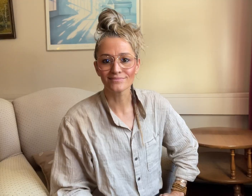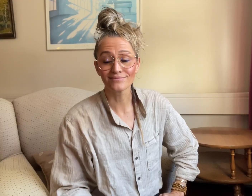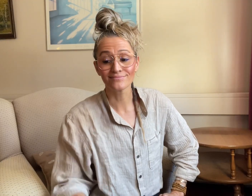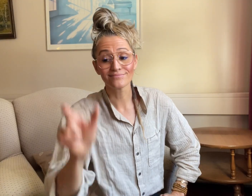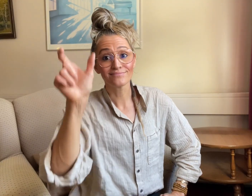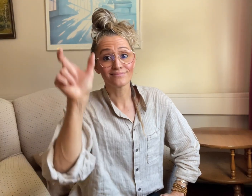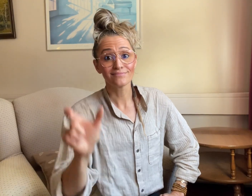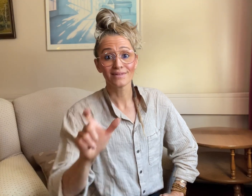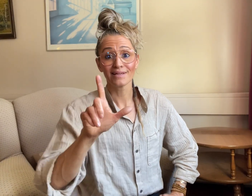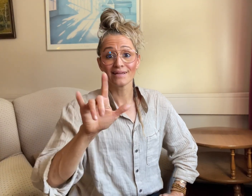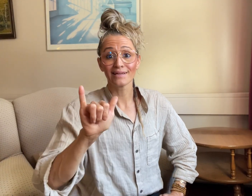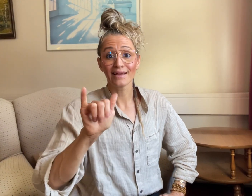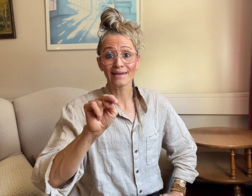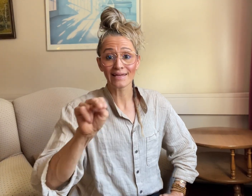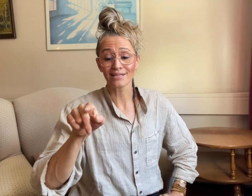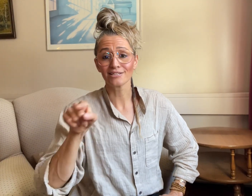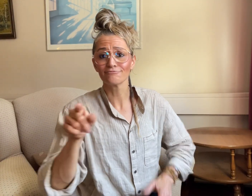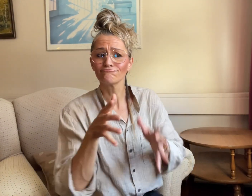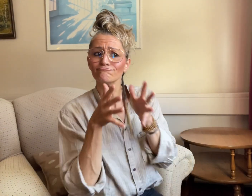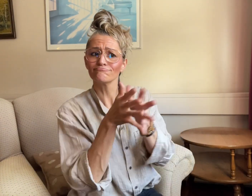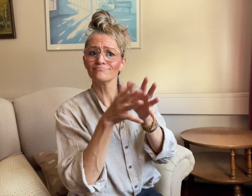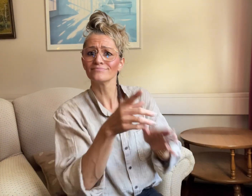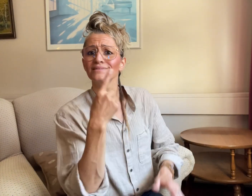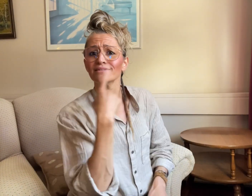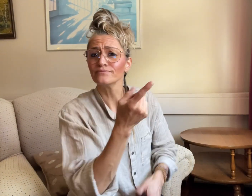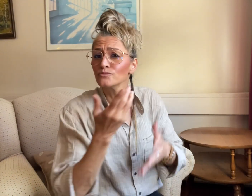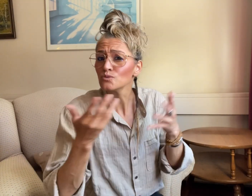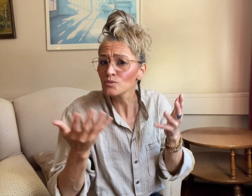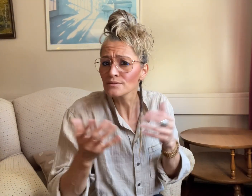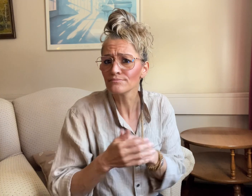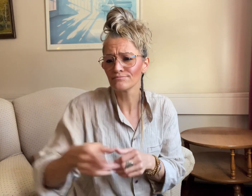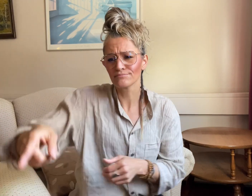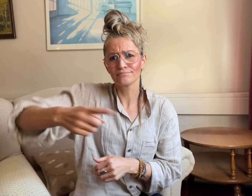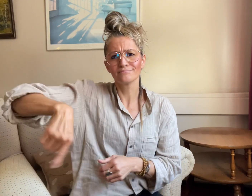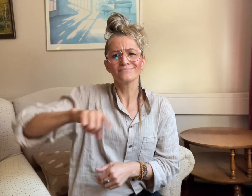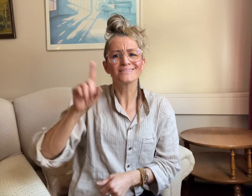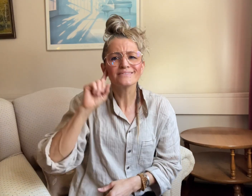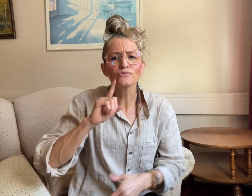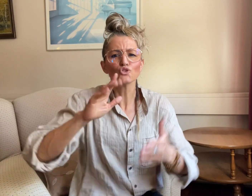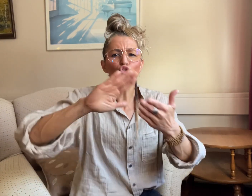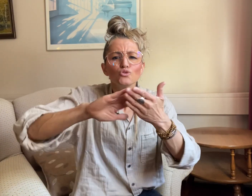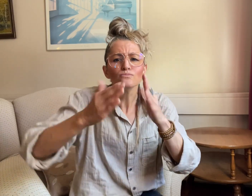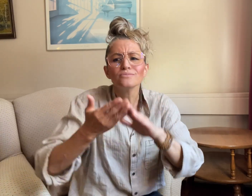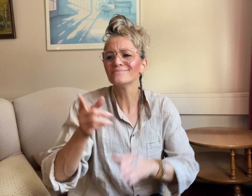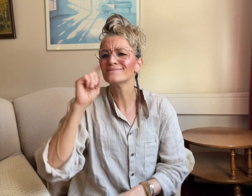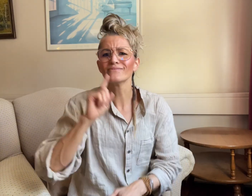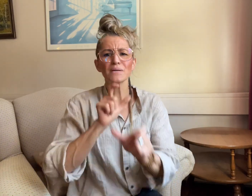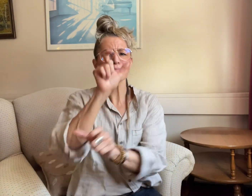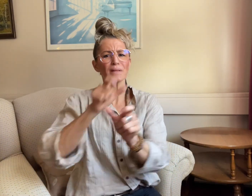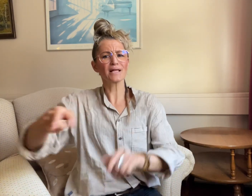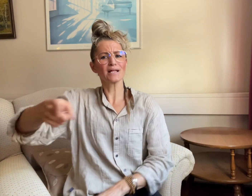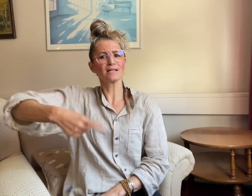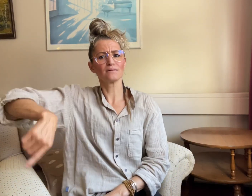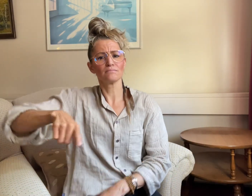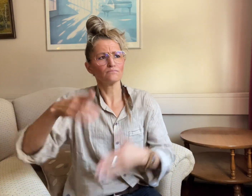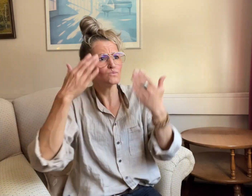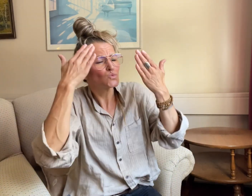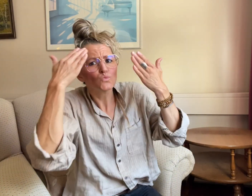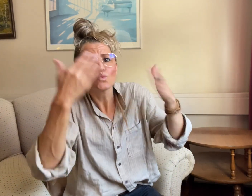Lynn said the Deaf community was not aware of how serious